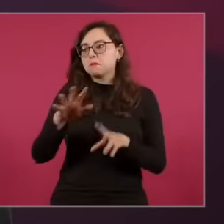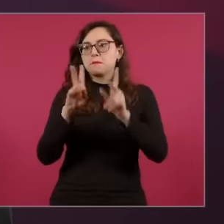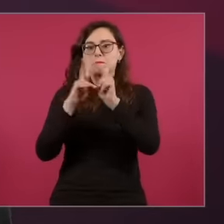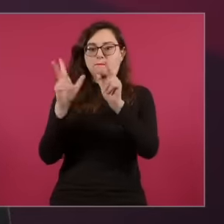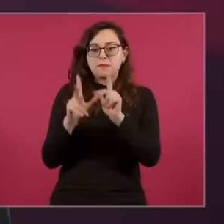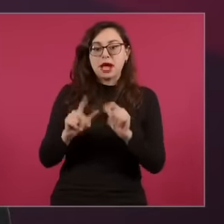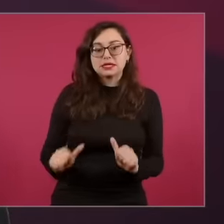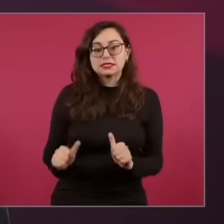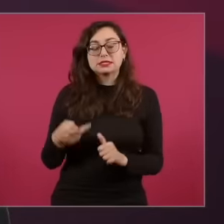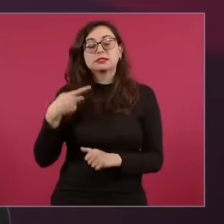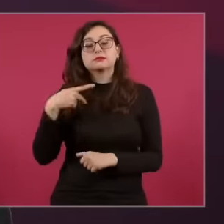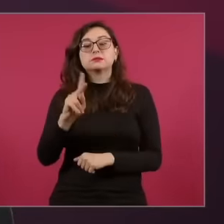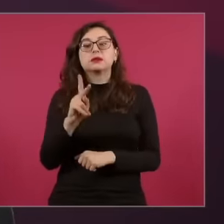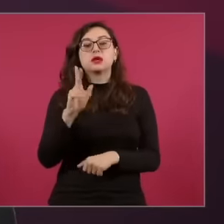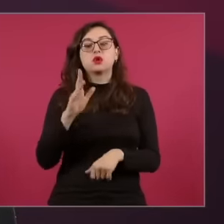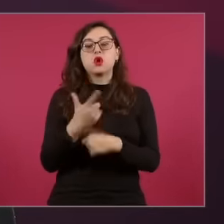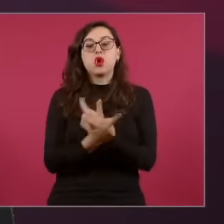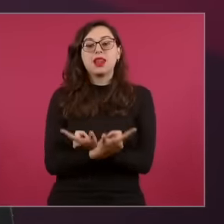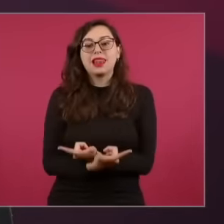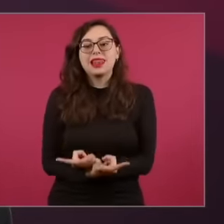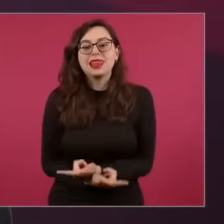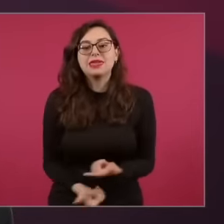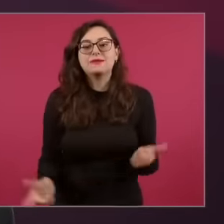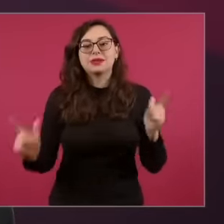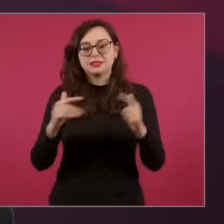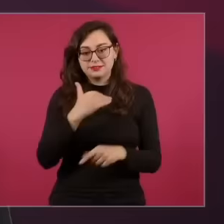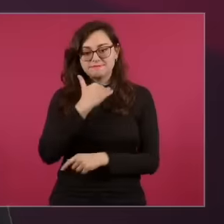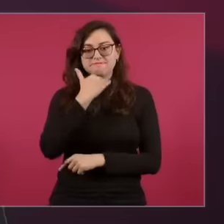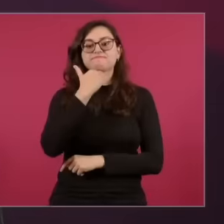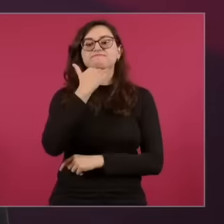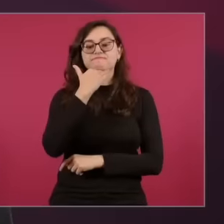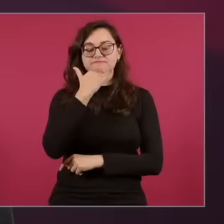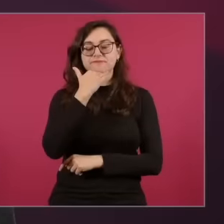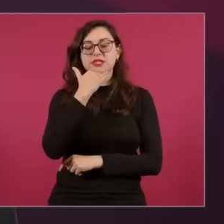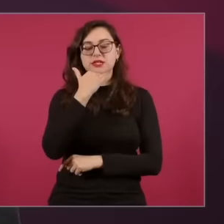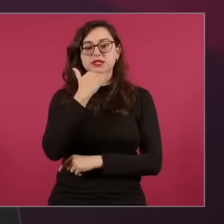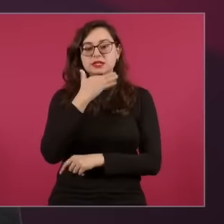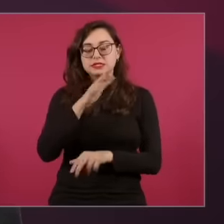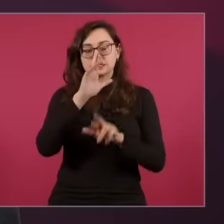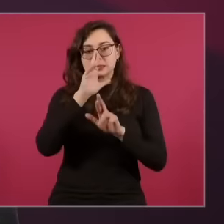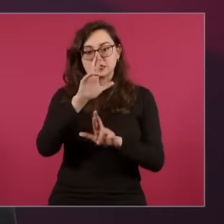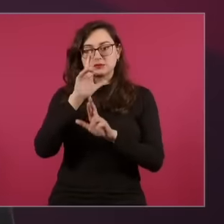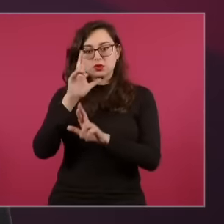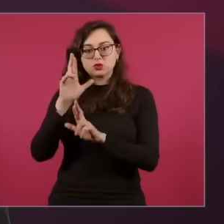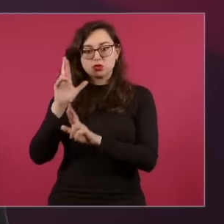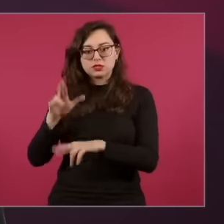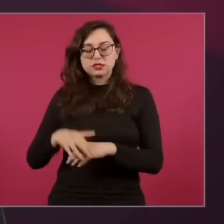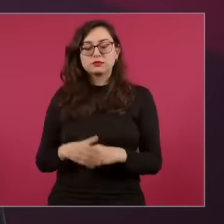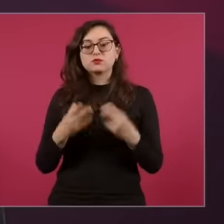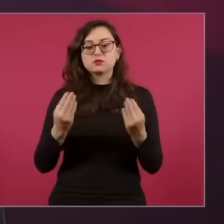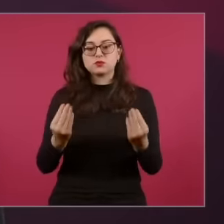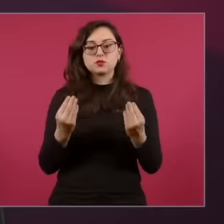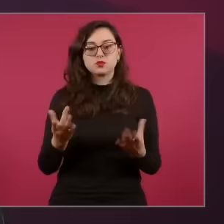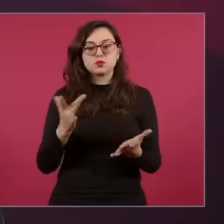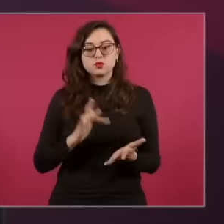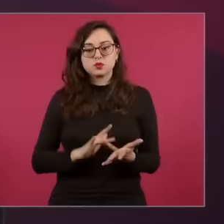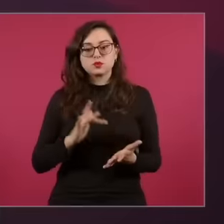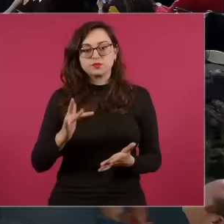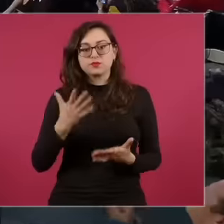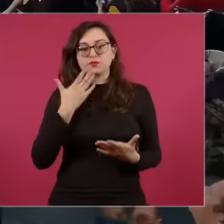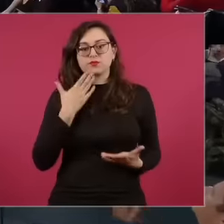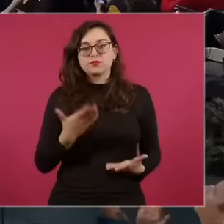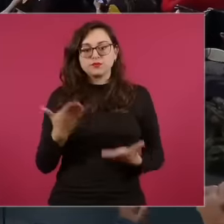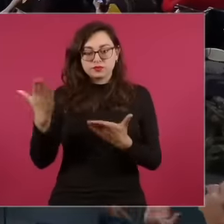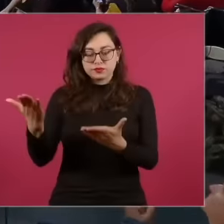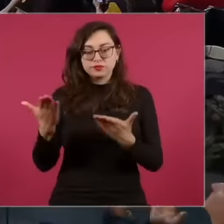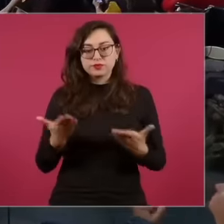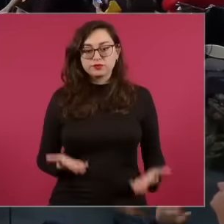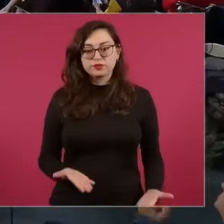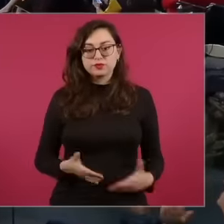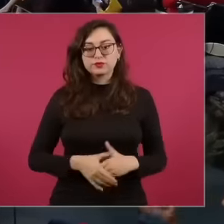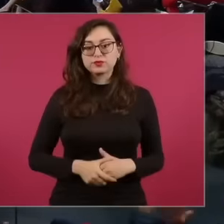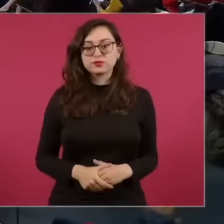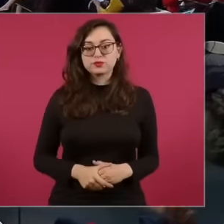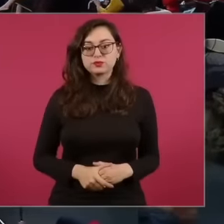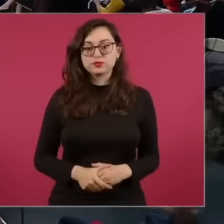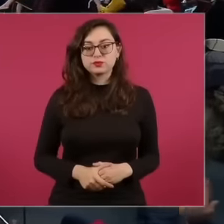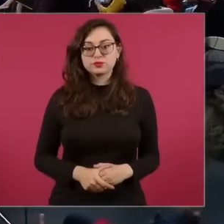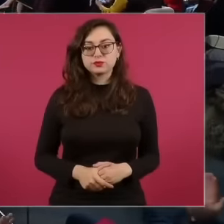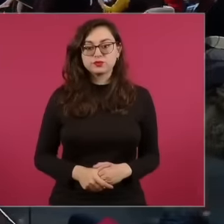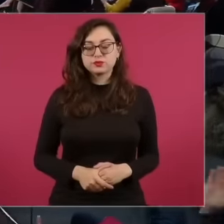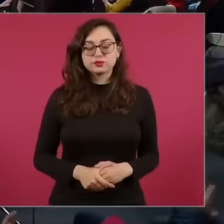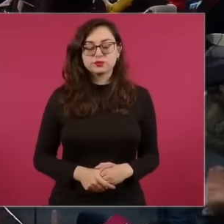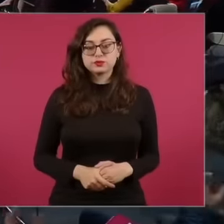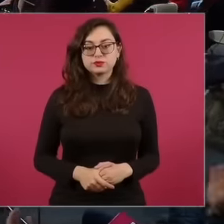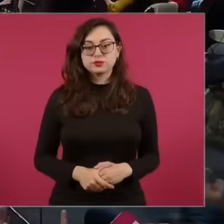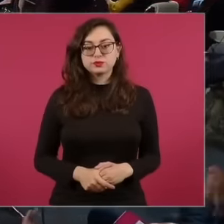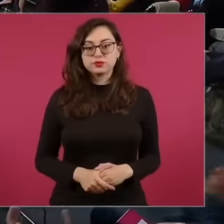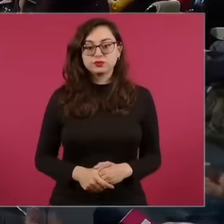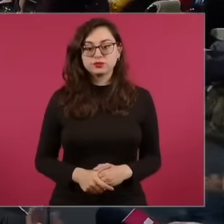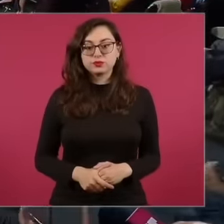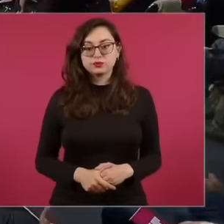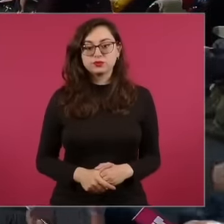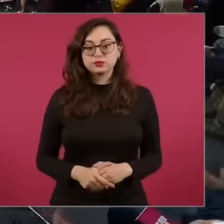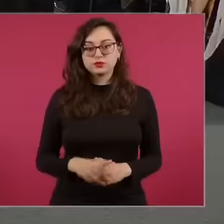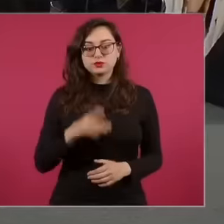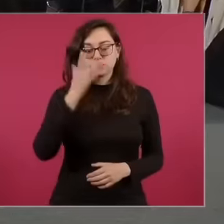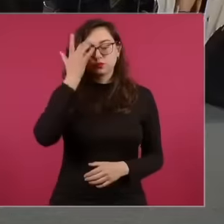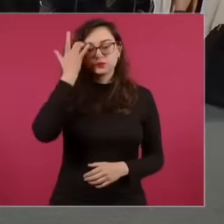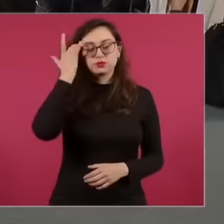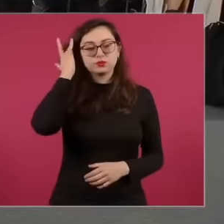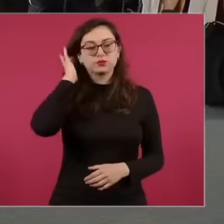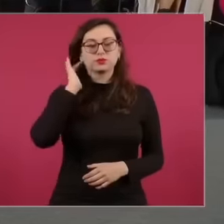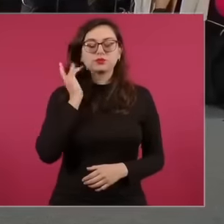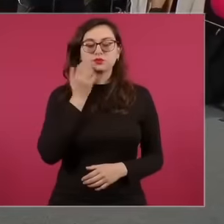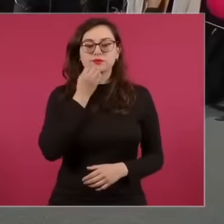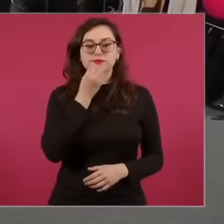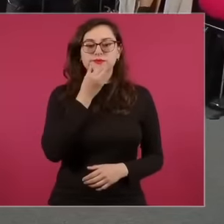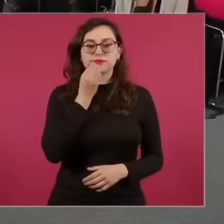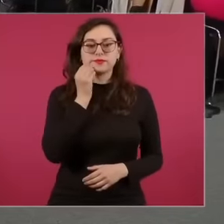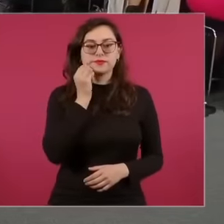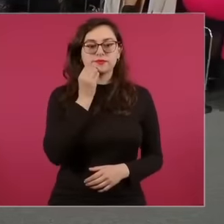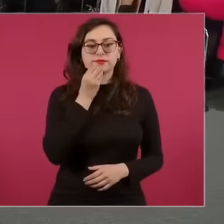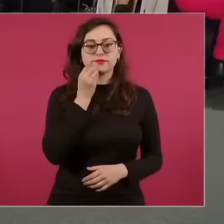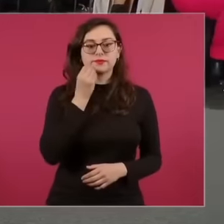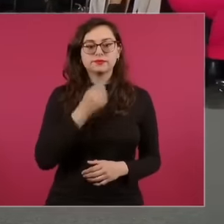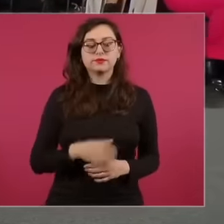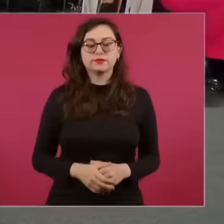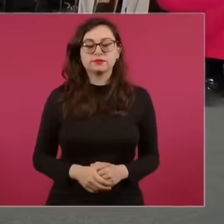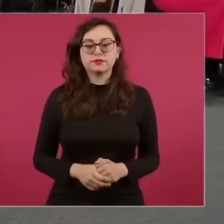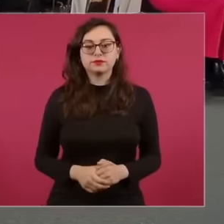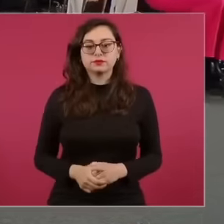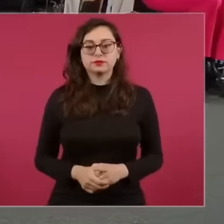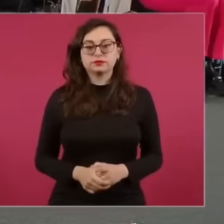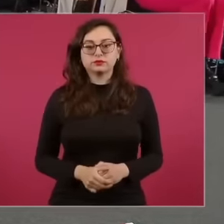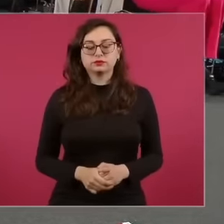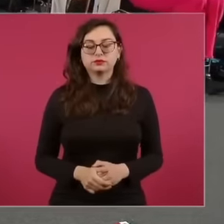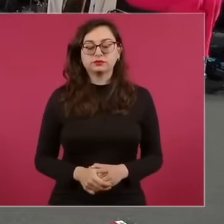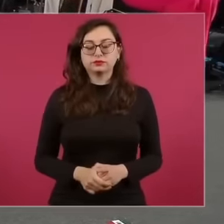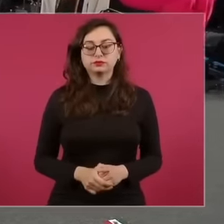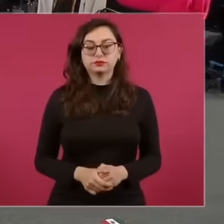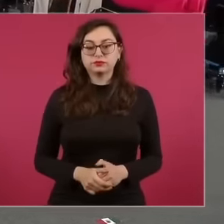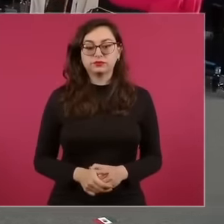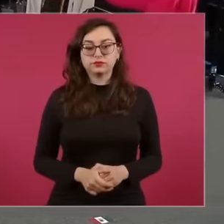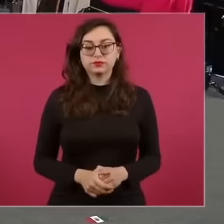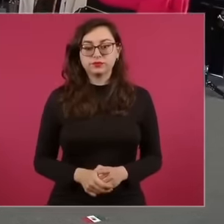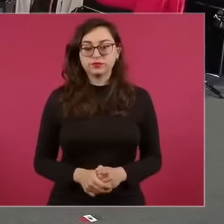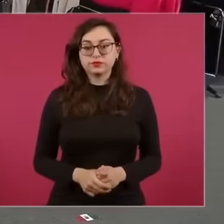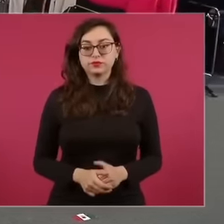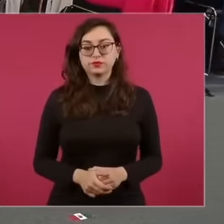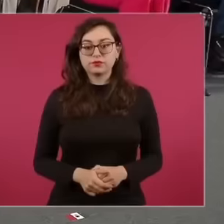but above all, free, dignified and respectful of others. Thank you very much. Welcome